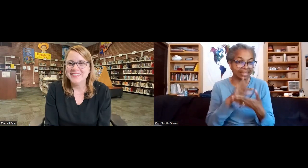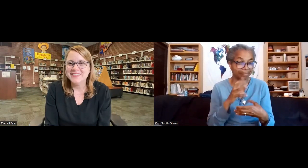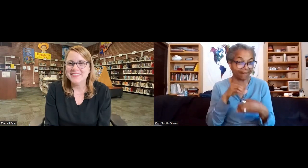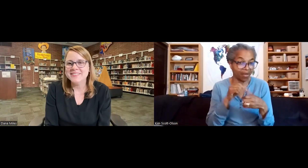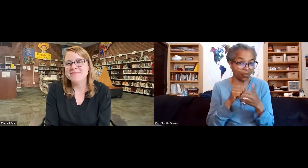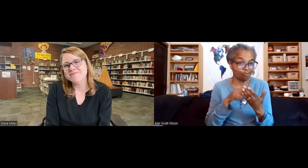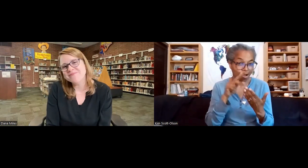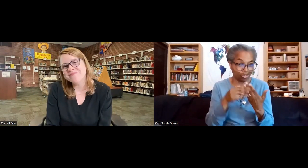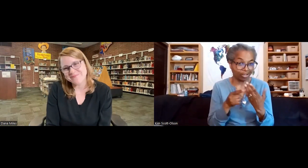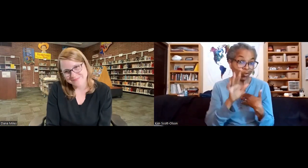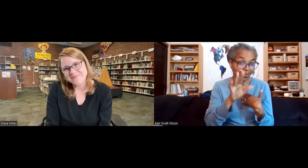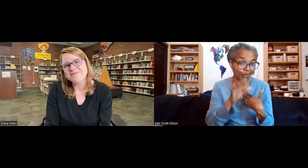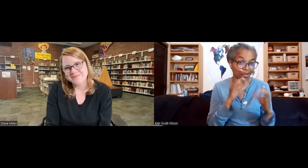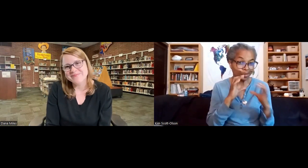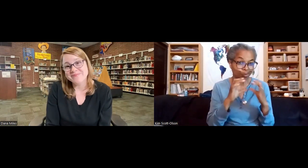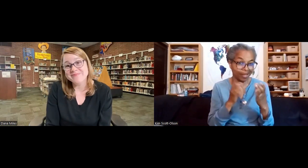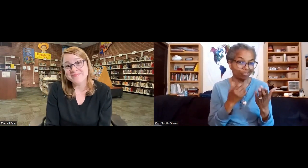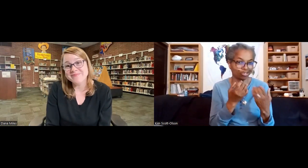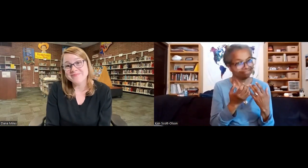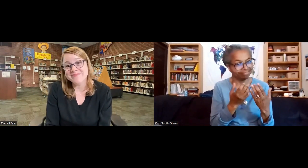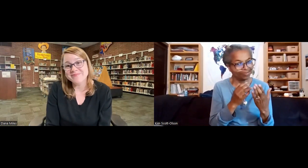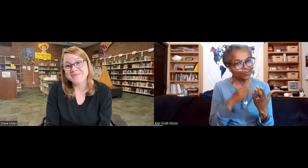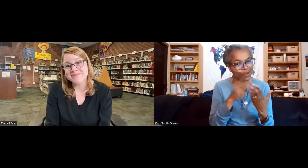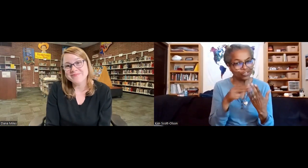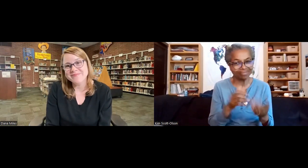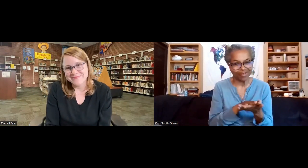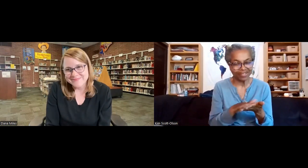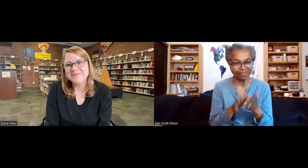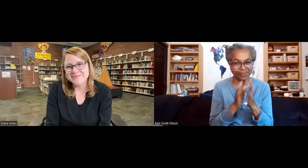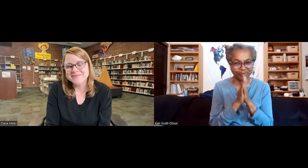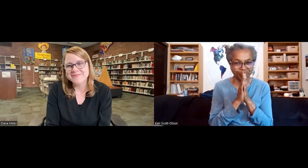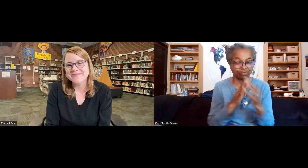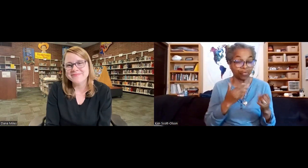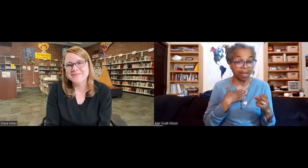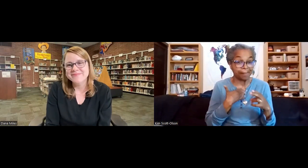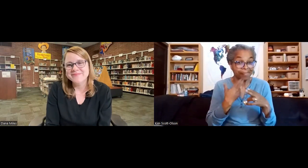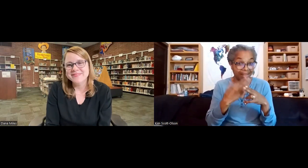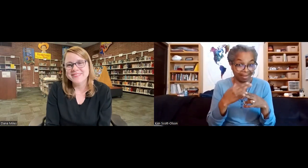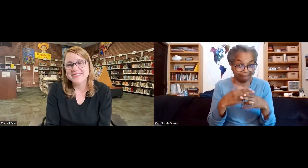It's very nice to be involved with your communications project as well. Very nice.